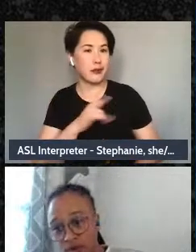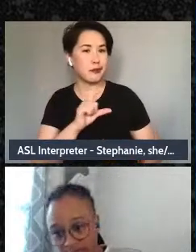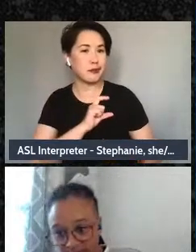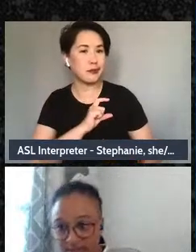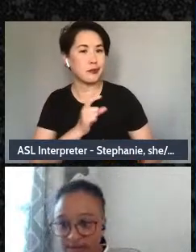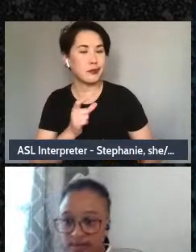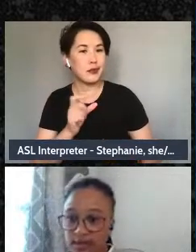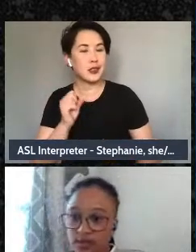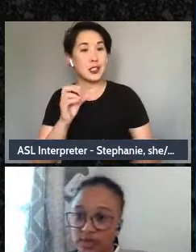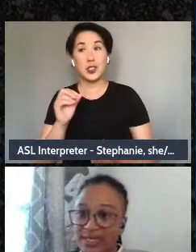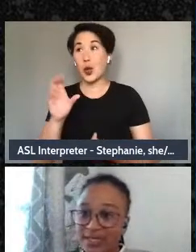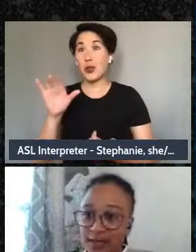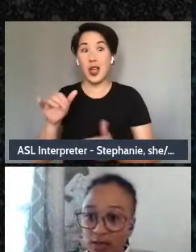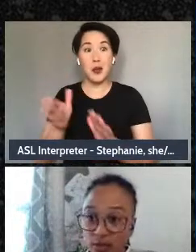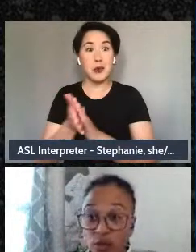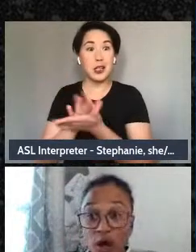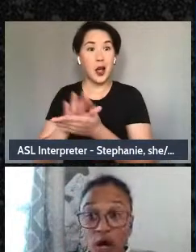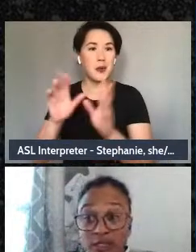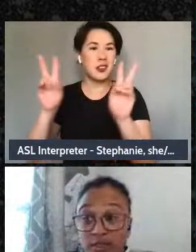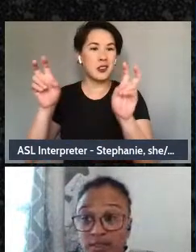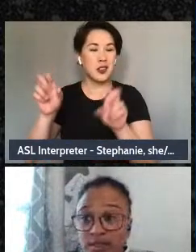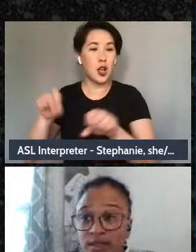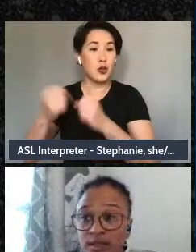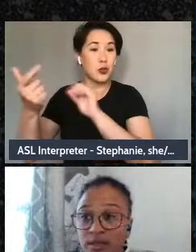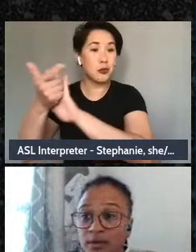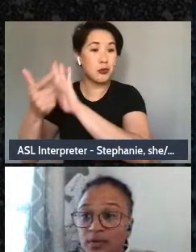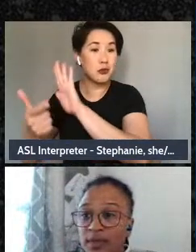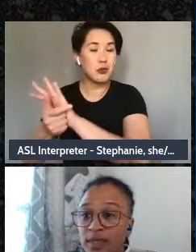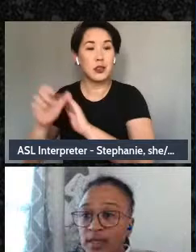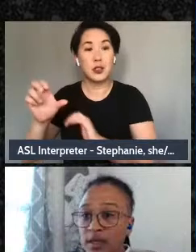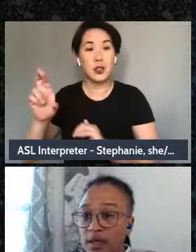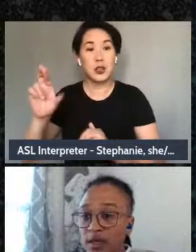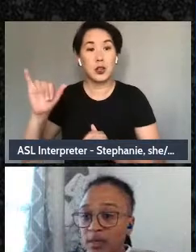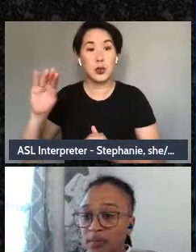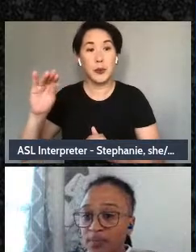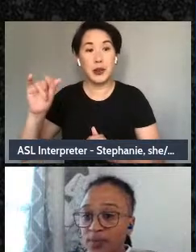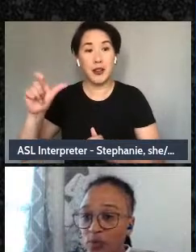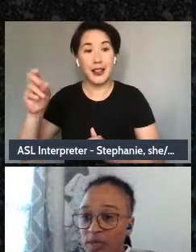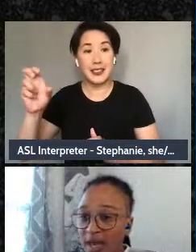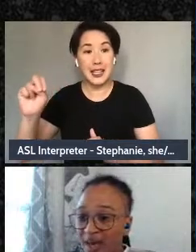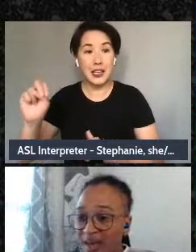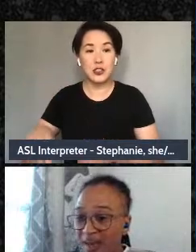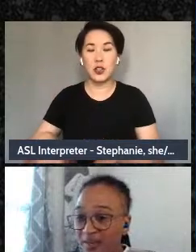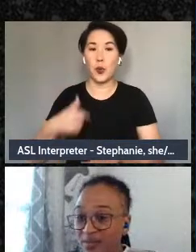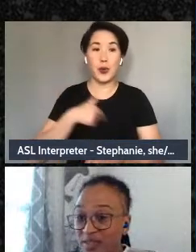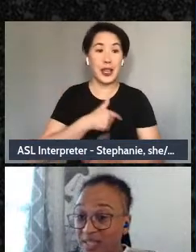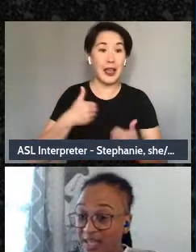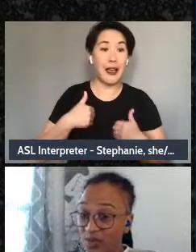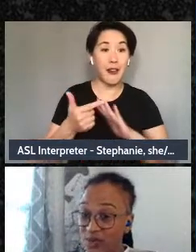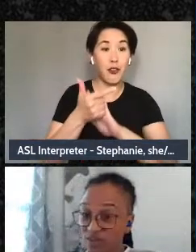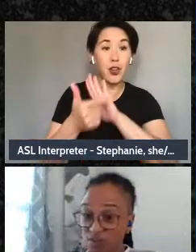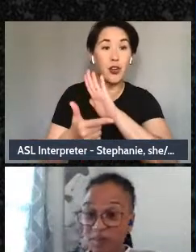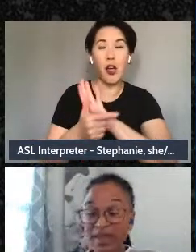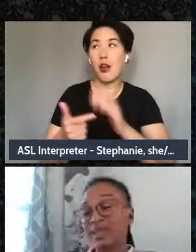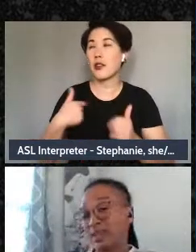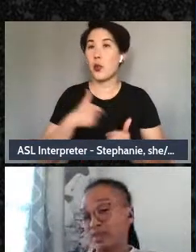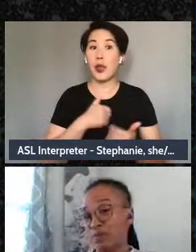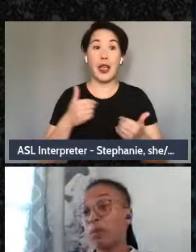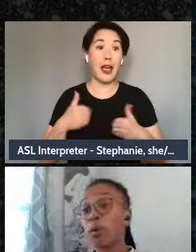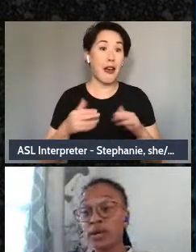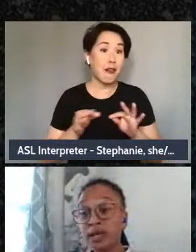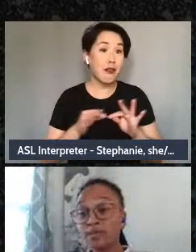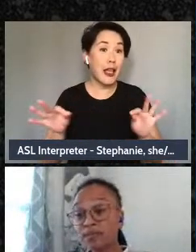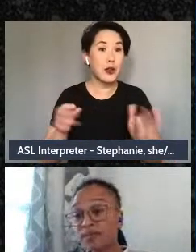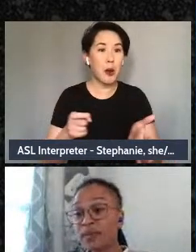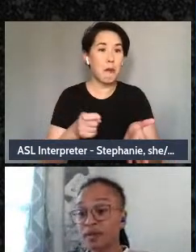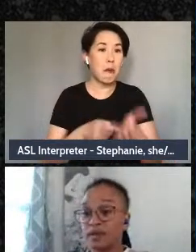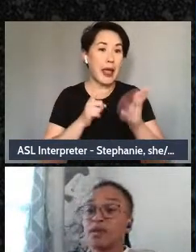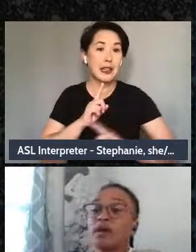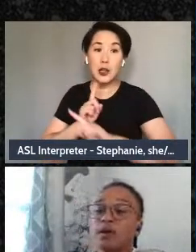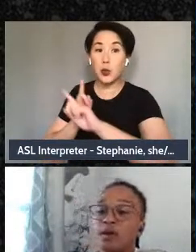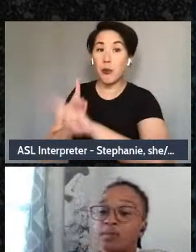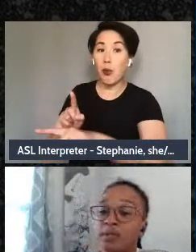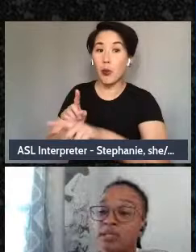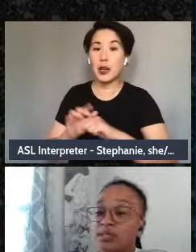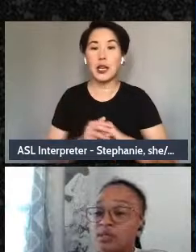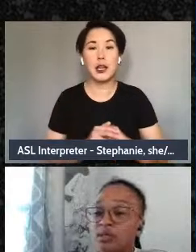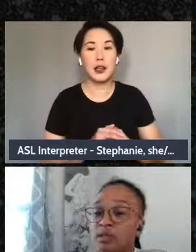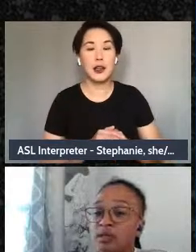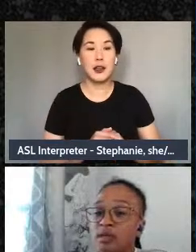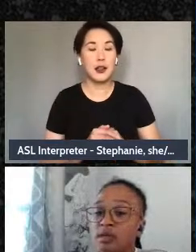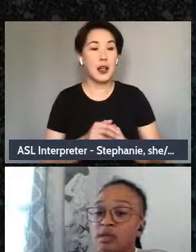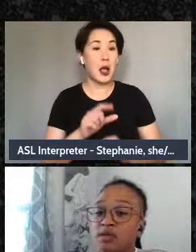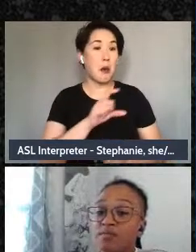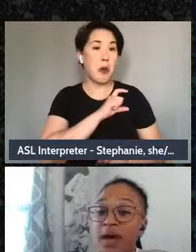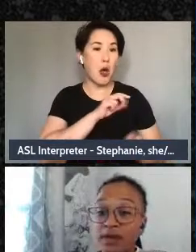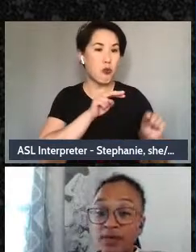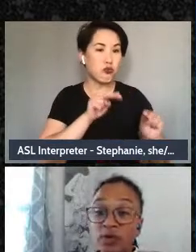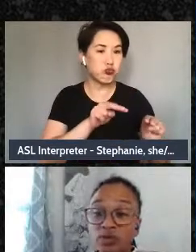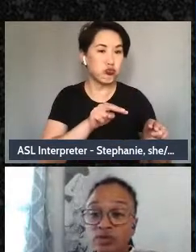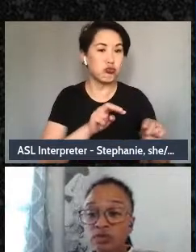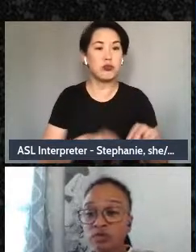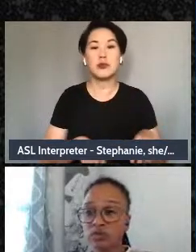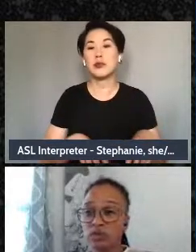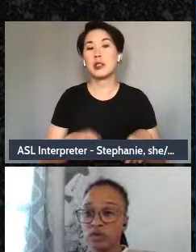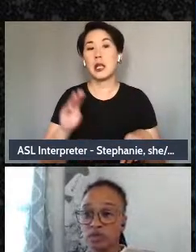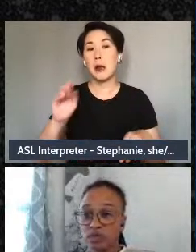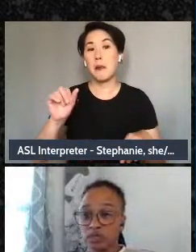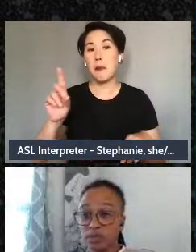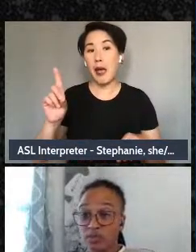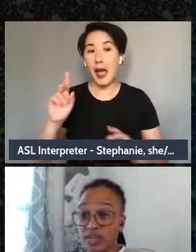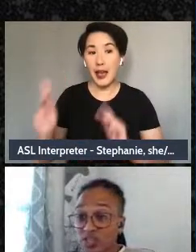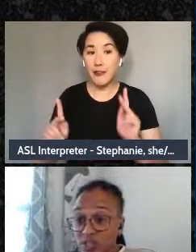crisis, right, laws. We have language, mandated reporting, policing, mad folks separation.